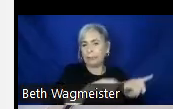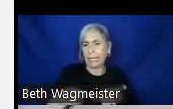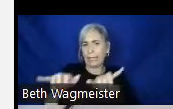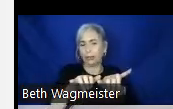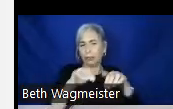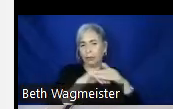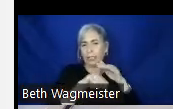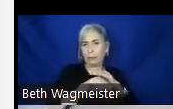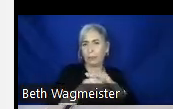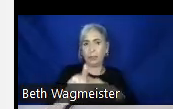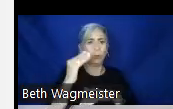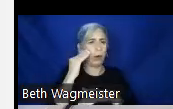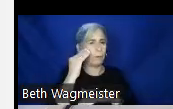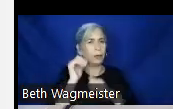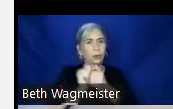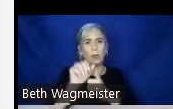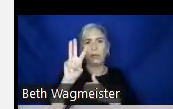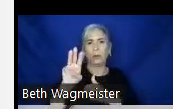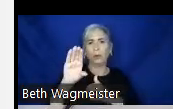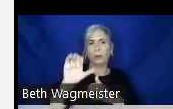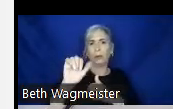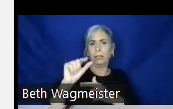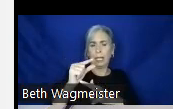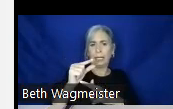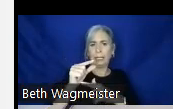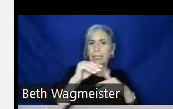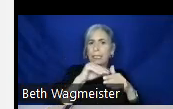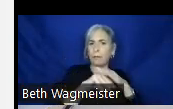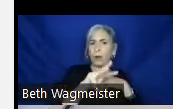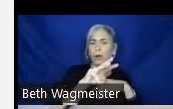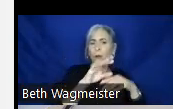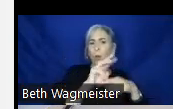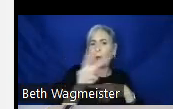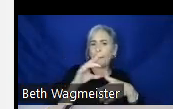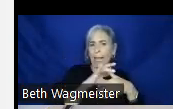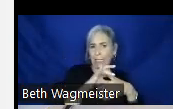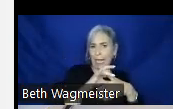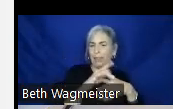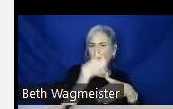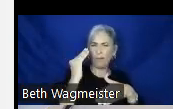very familiar with WCAG as accessibility professionals. The guidelines that